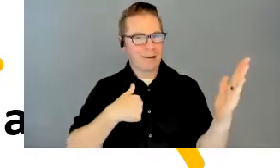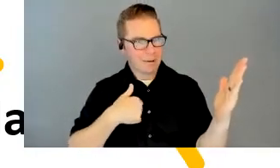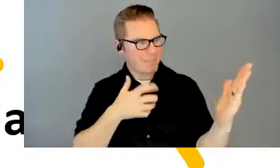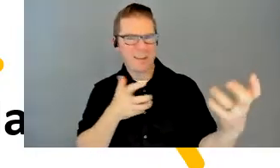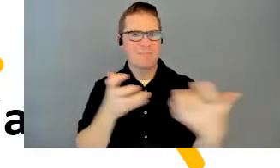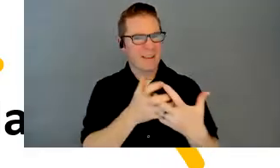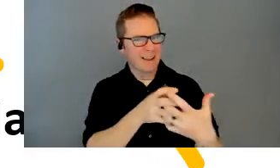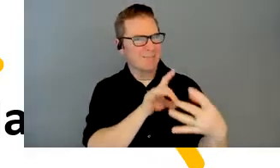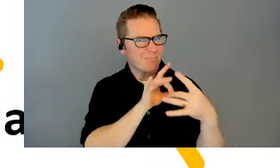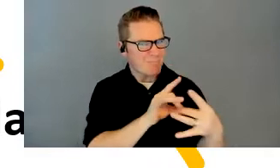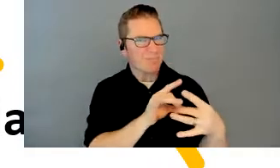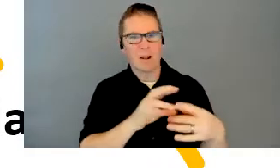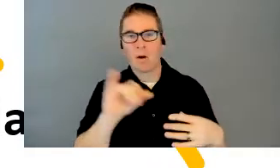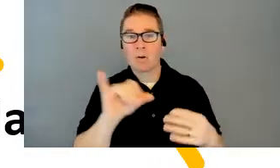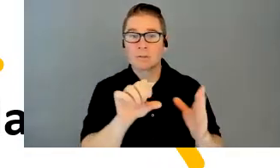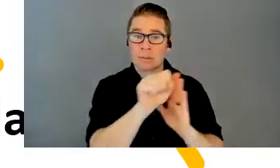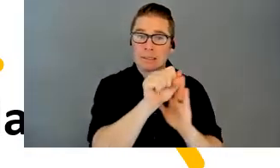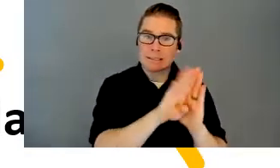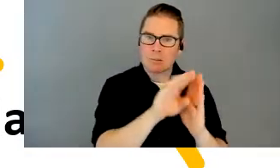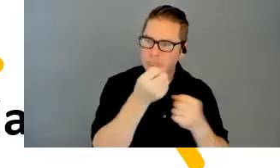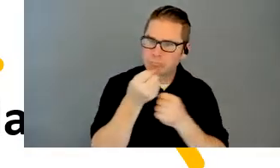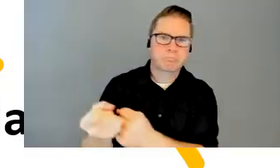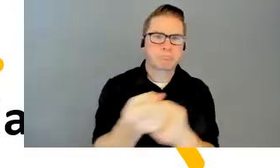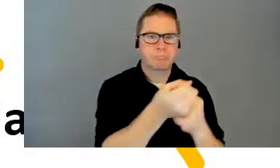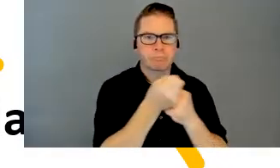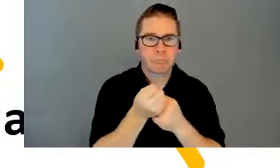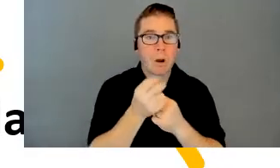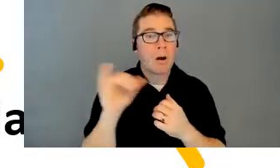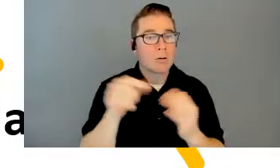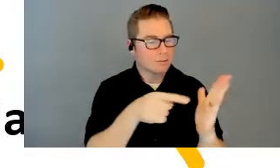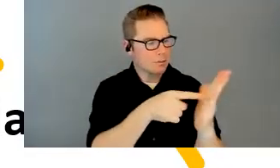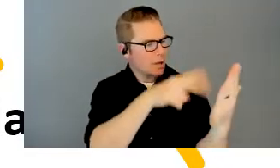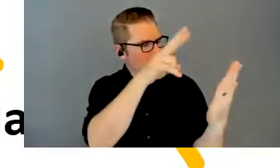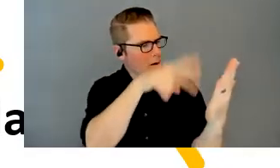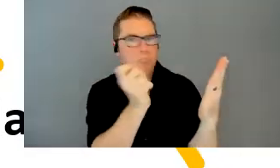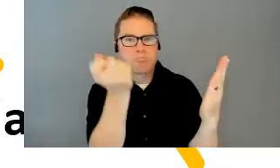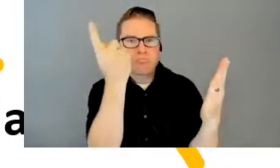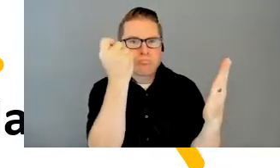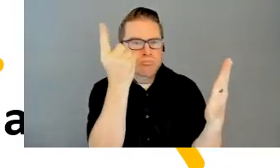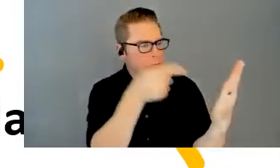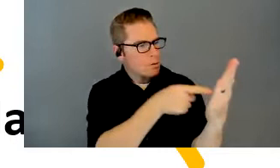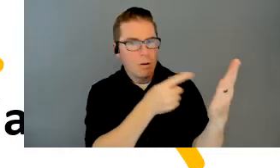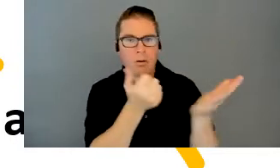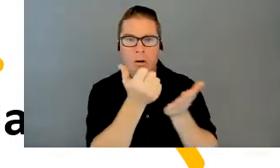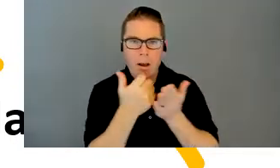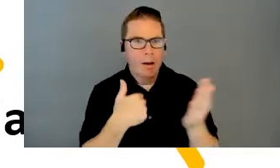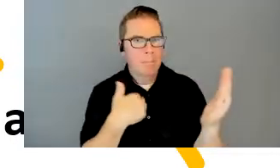and provides instruction for them and the resources that they're going to need to be successful in the class, that it communicates